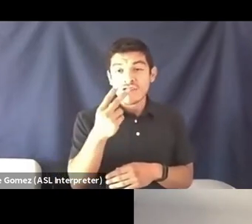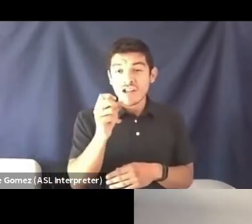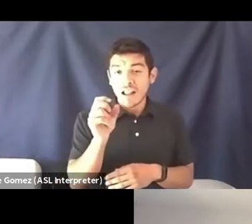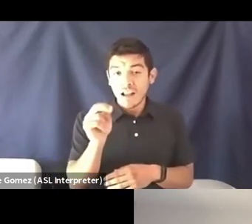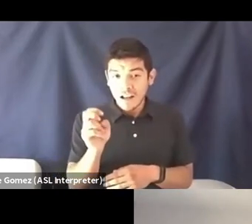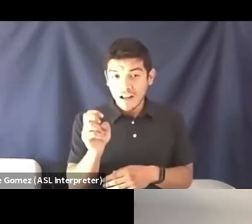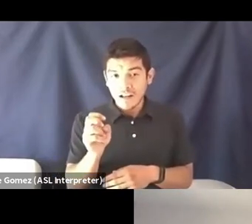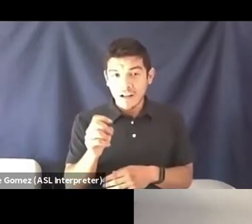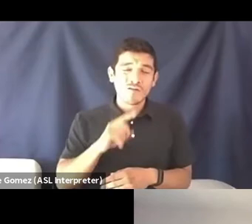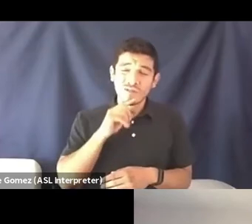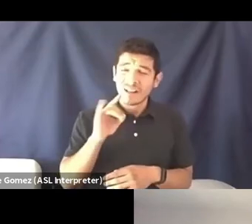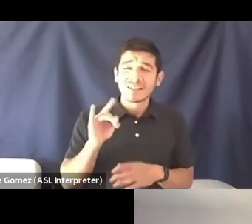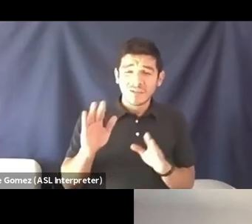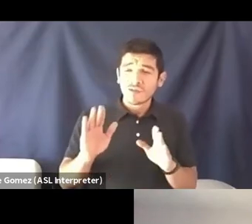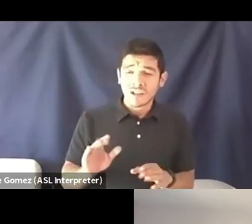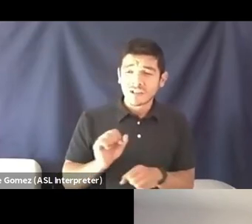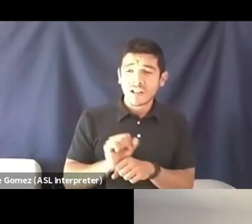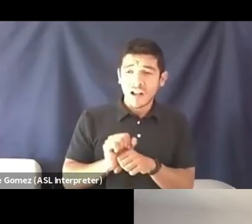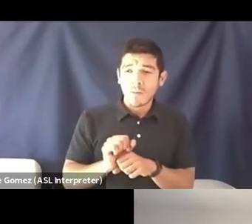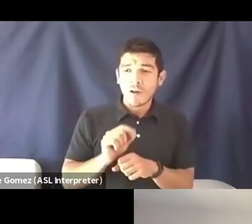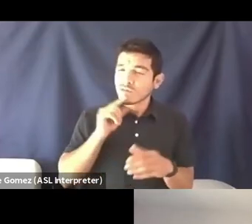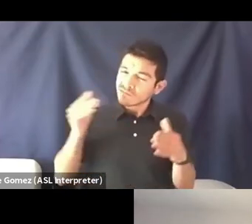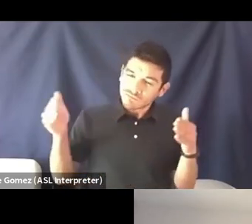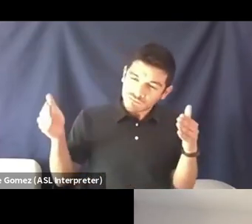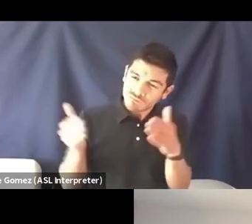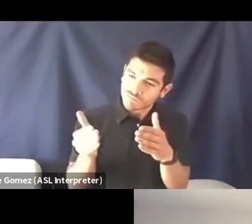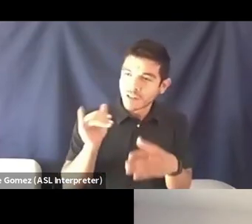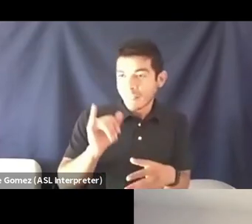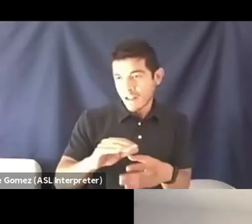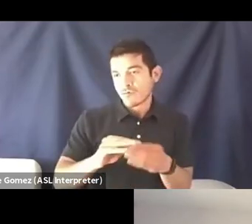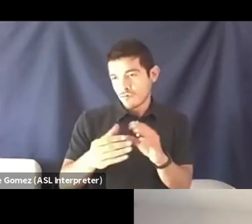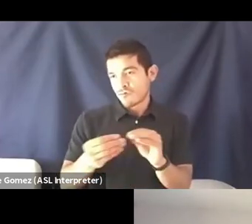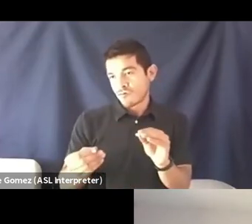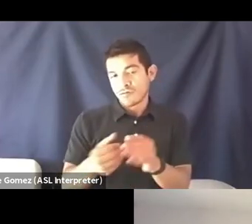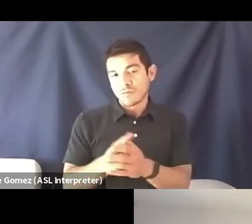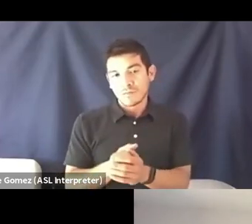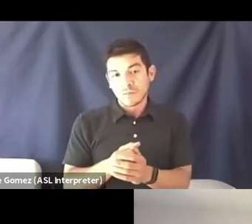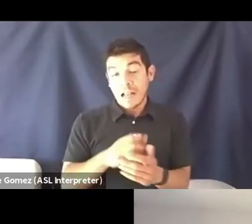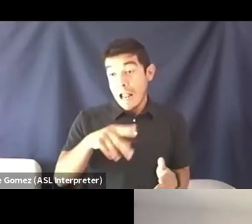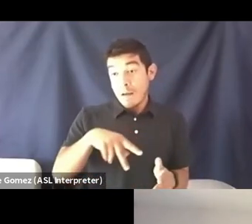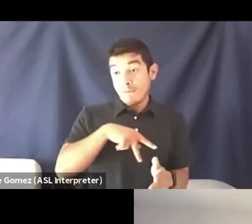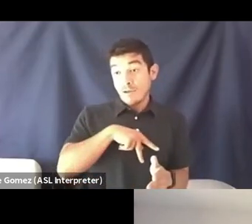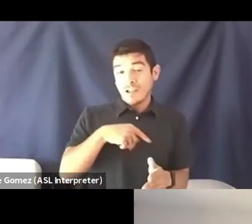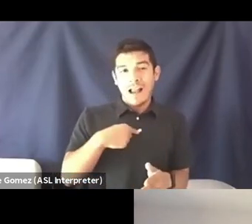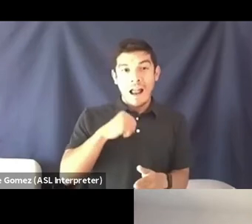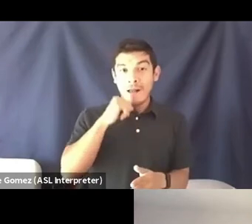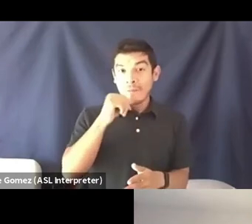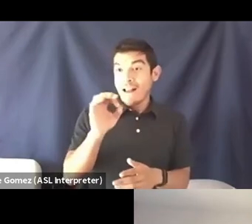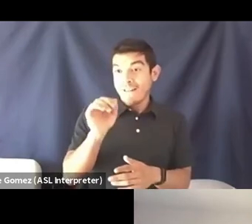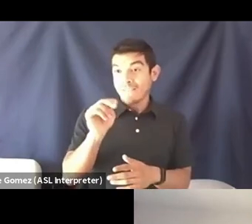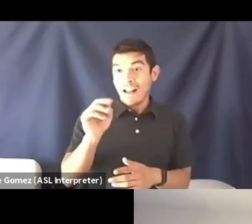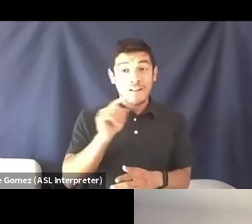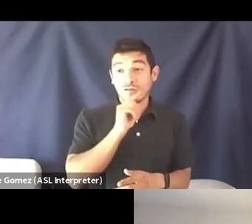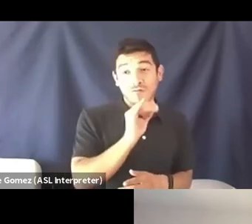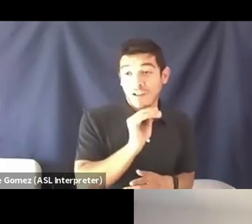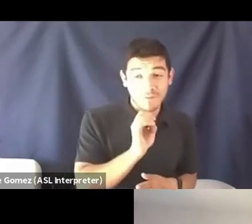really did great job of narrowing that. And personally I am not a fan of true crime. So,